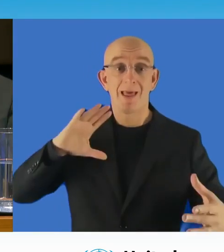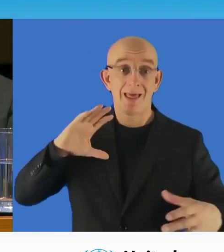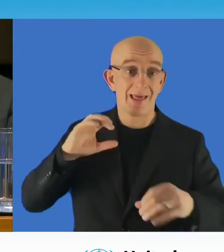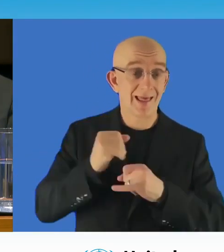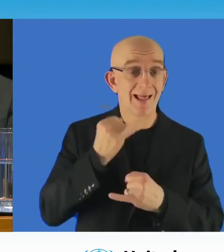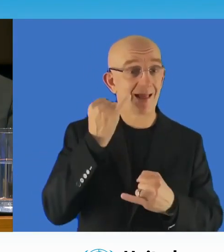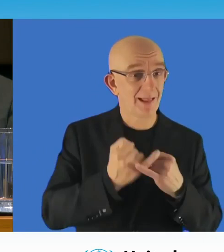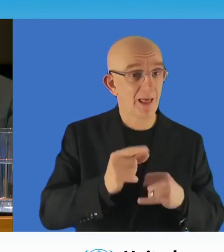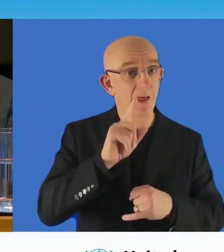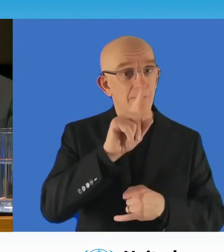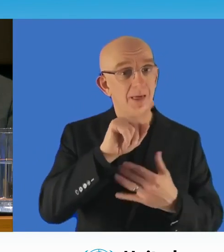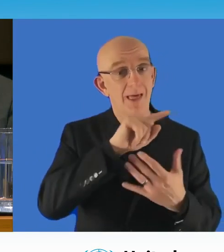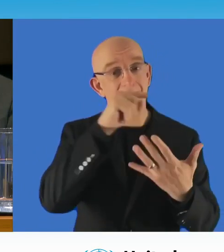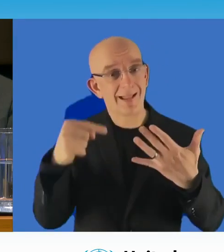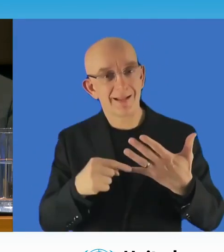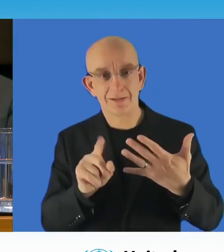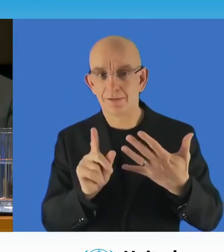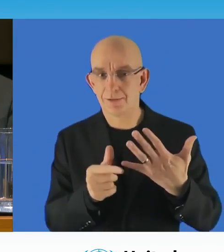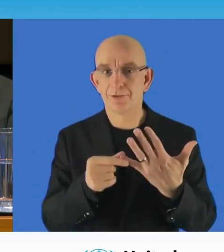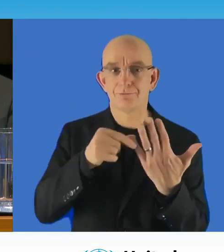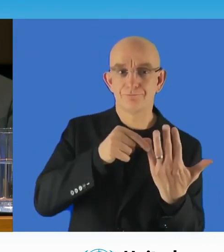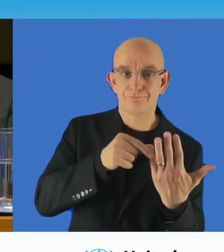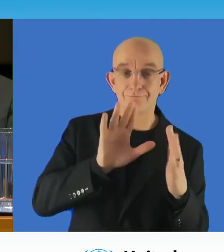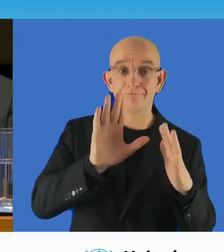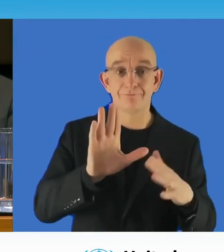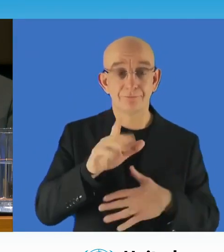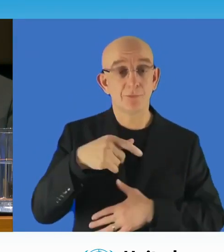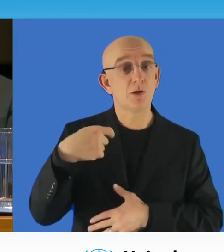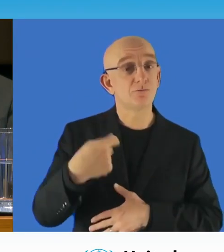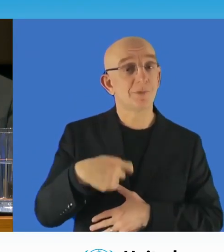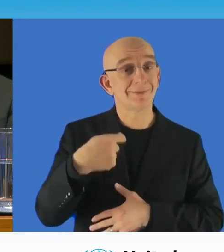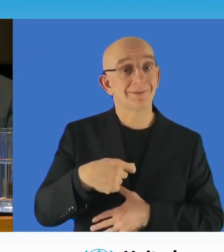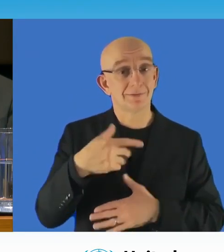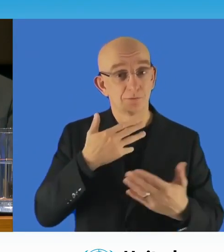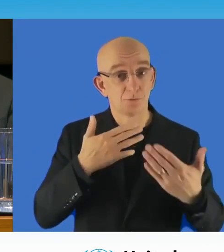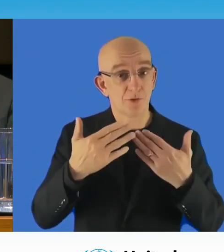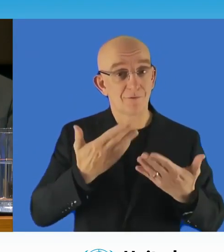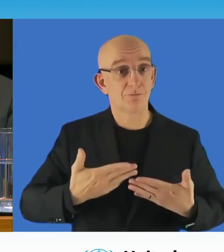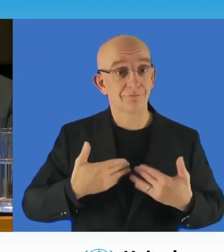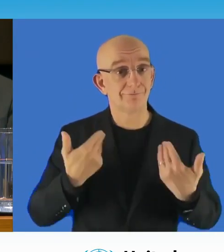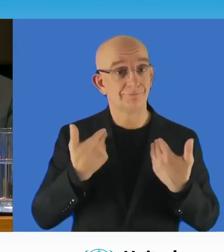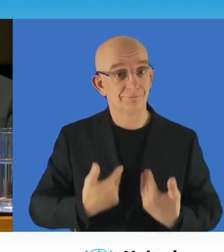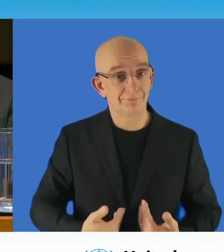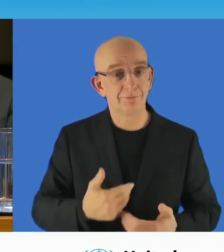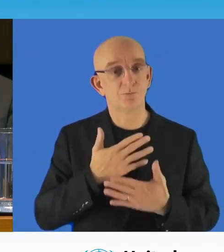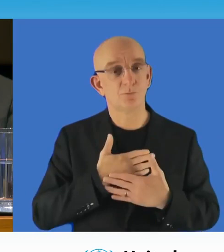behalf of the bureau I would like to extend our sincere thanks and gratitude to organizations